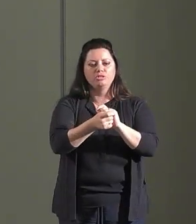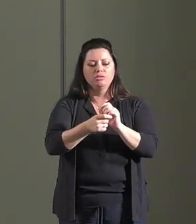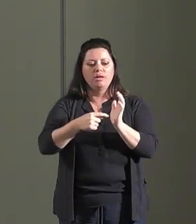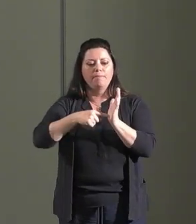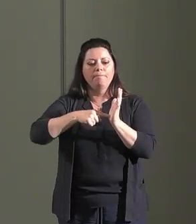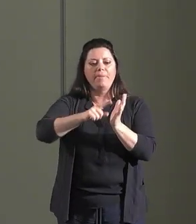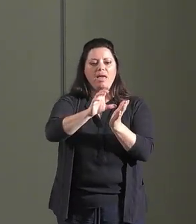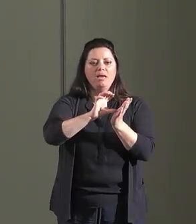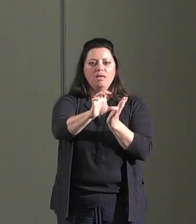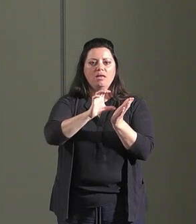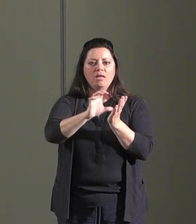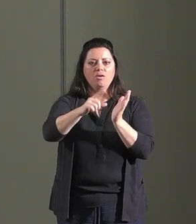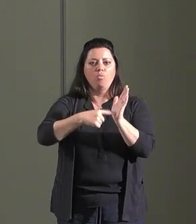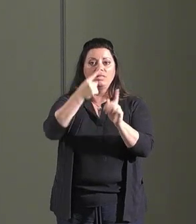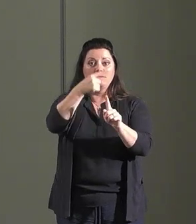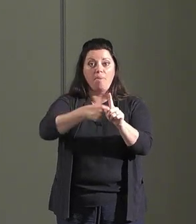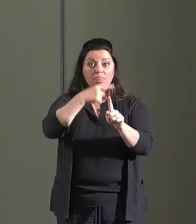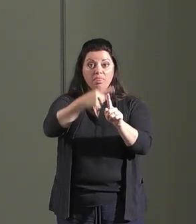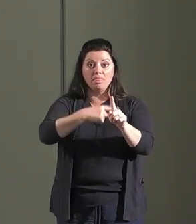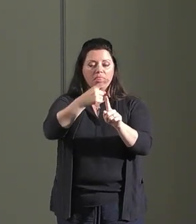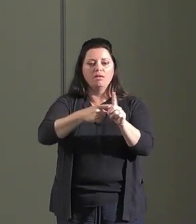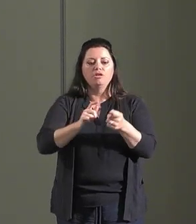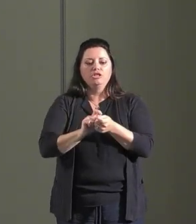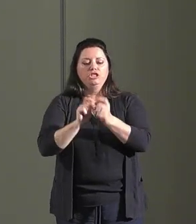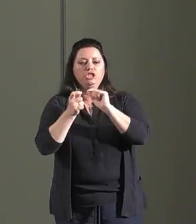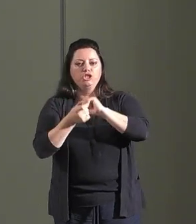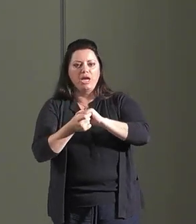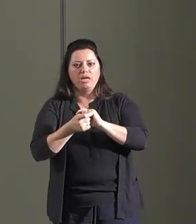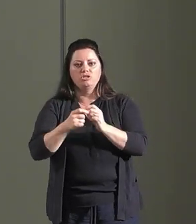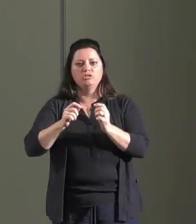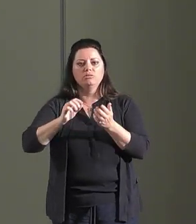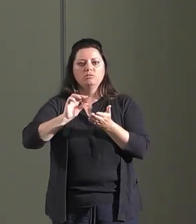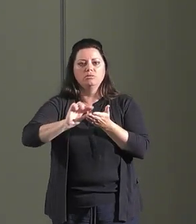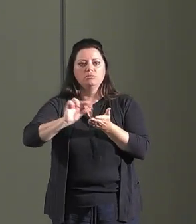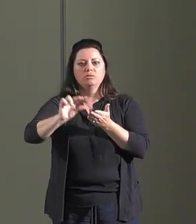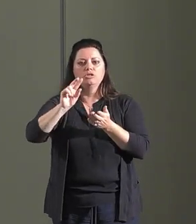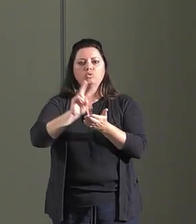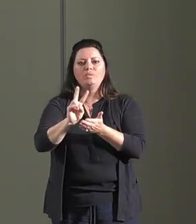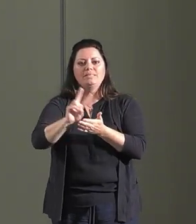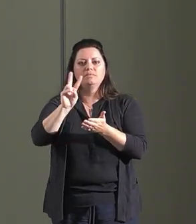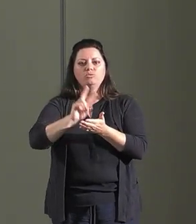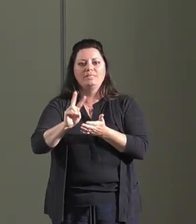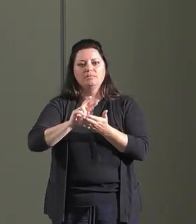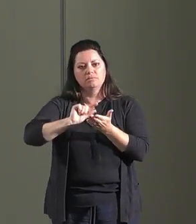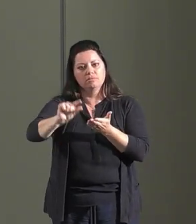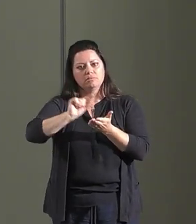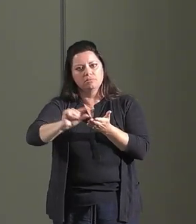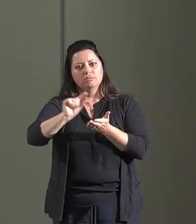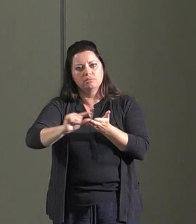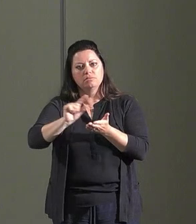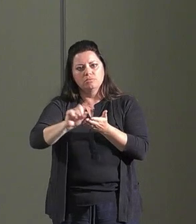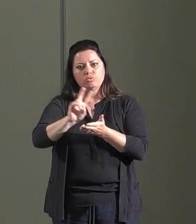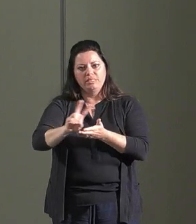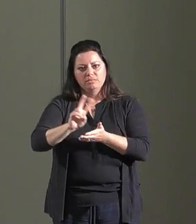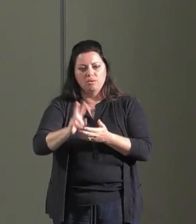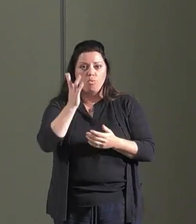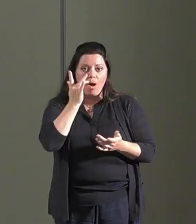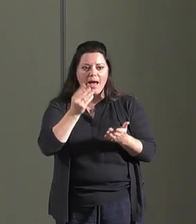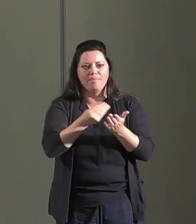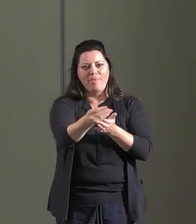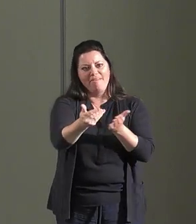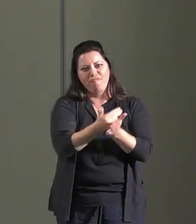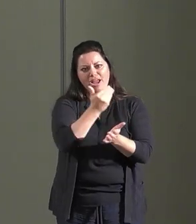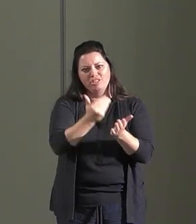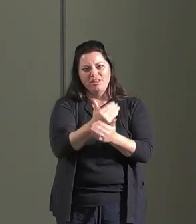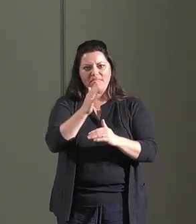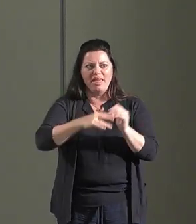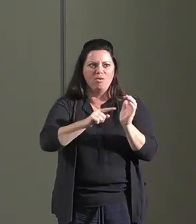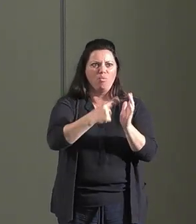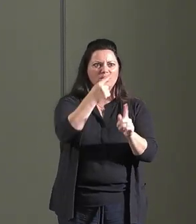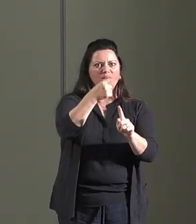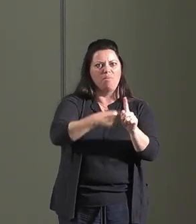every two weeks. So people could eat fresher food. Fresh vegetable, milk, meat instead of buying can